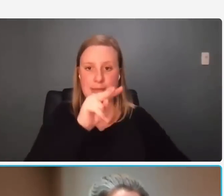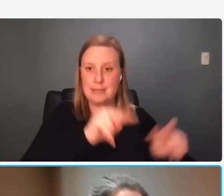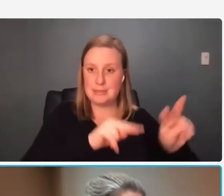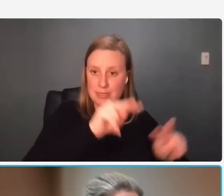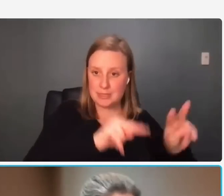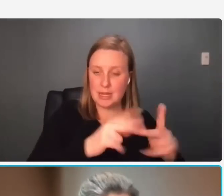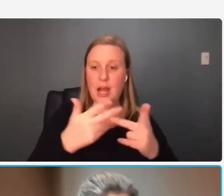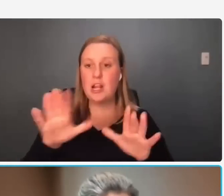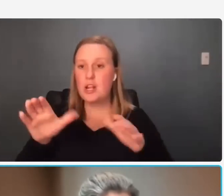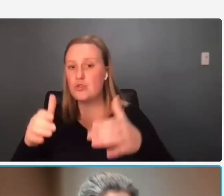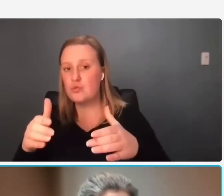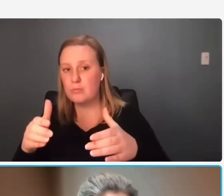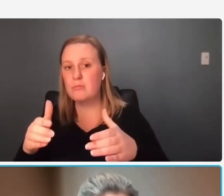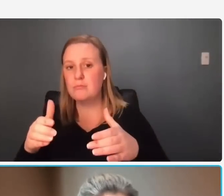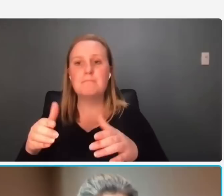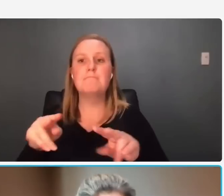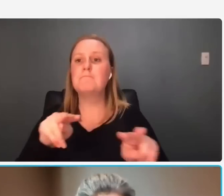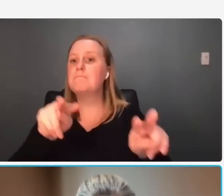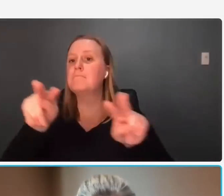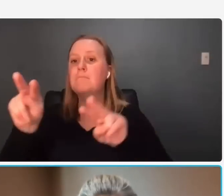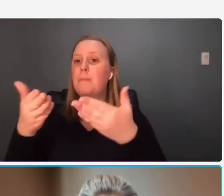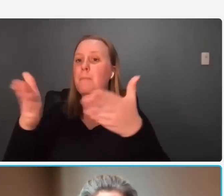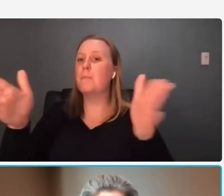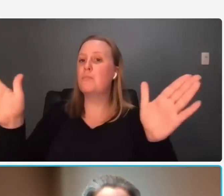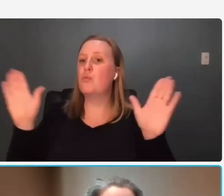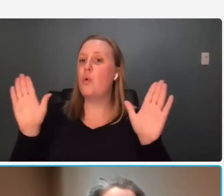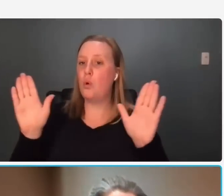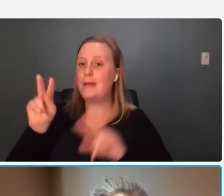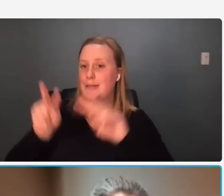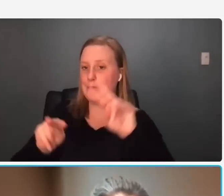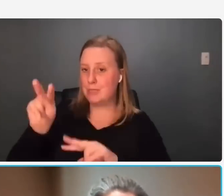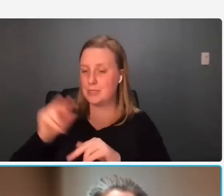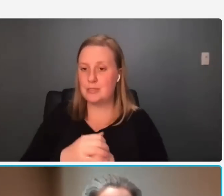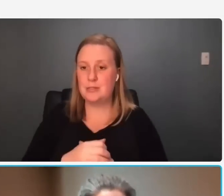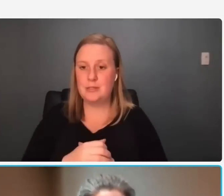assessments across the community. The advisory groups included older Australians,